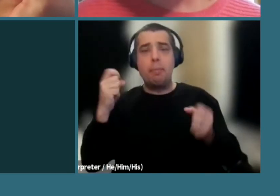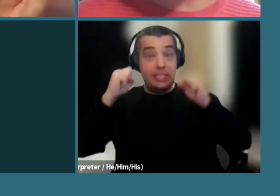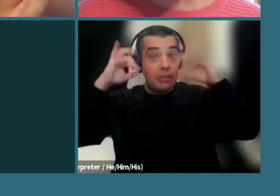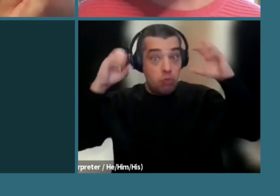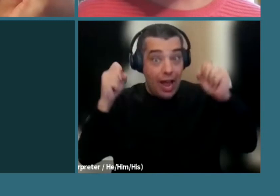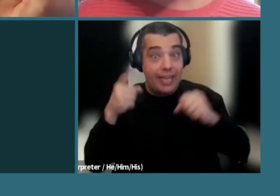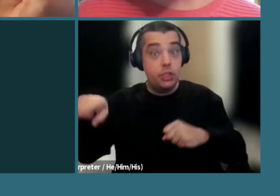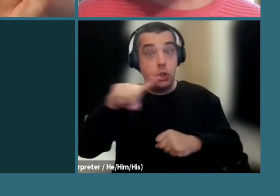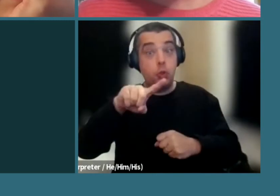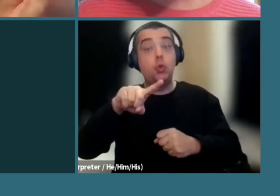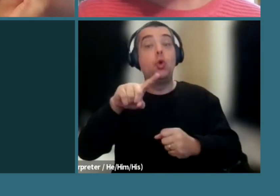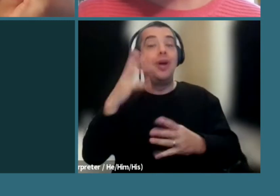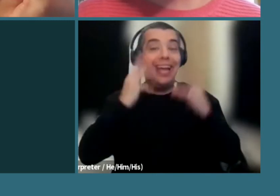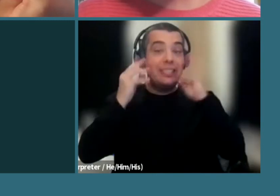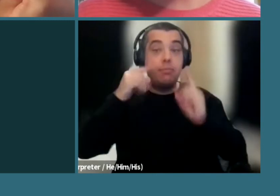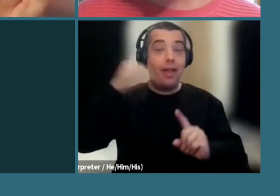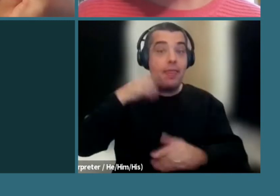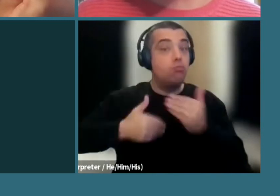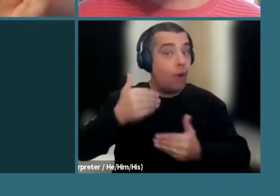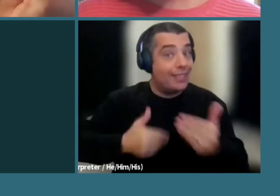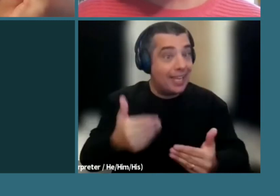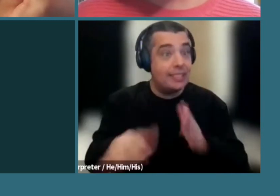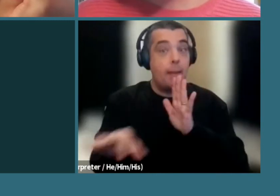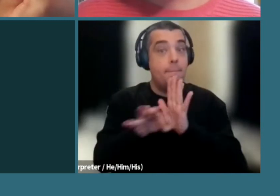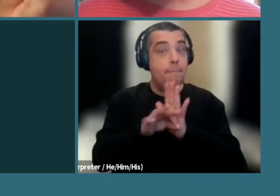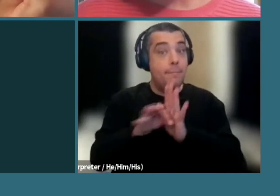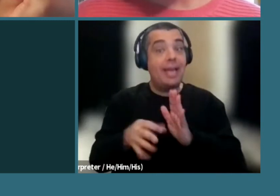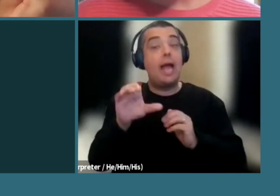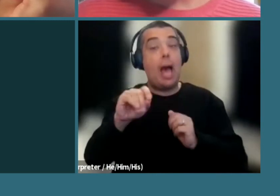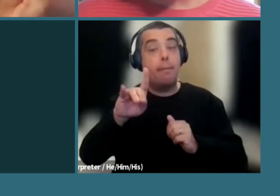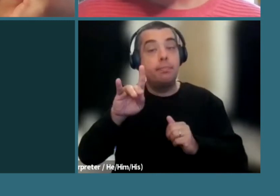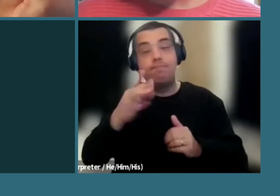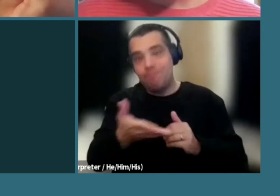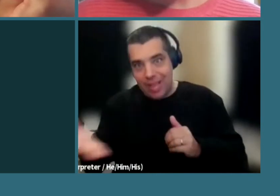through the process of picking out the objects or the adjectives?